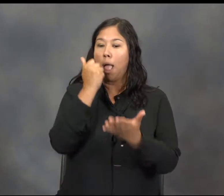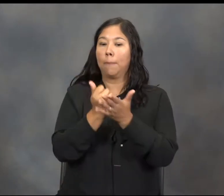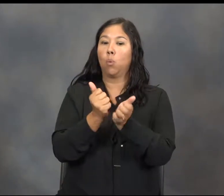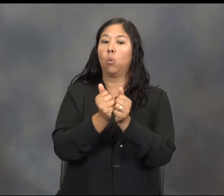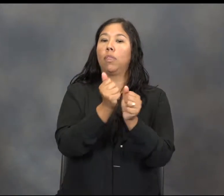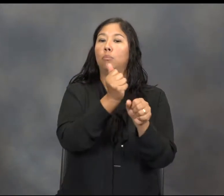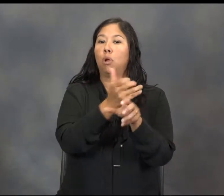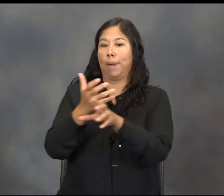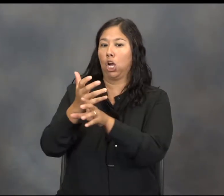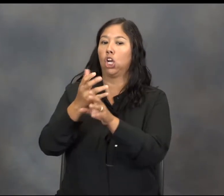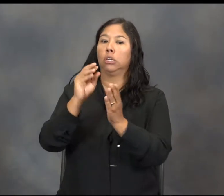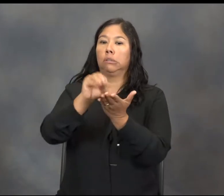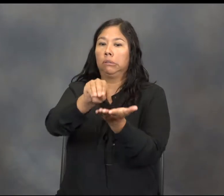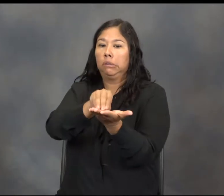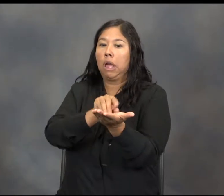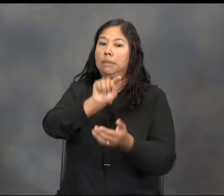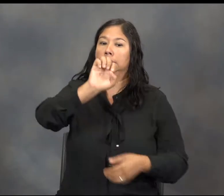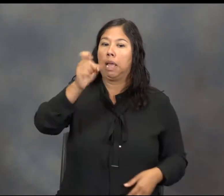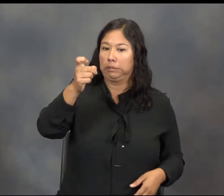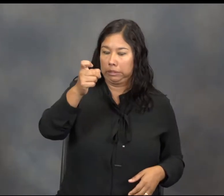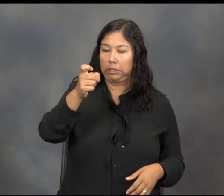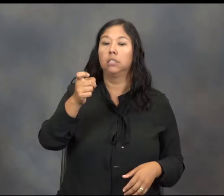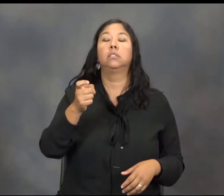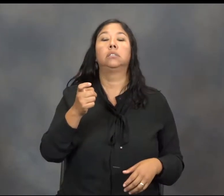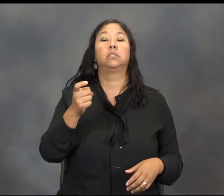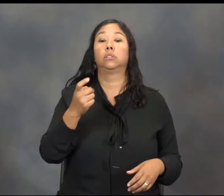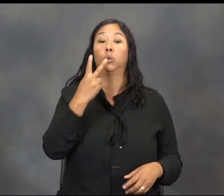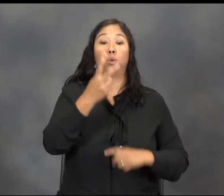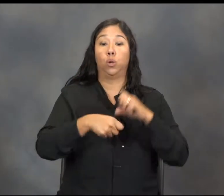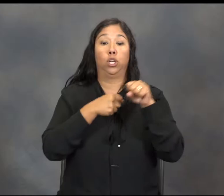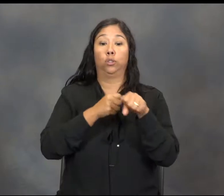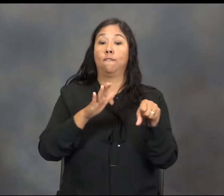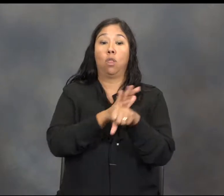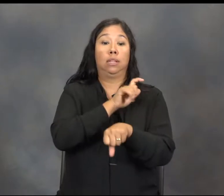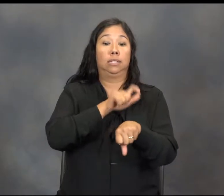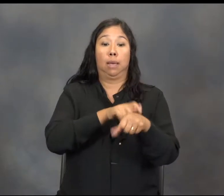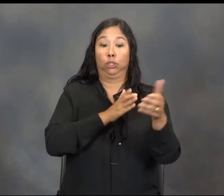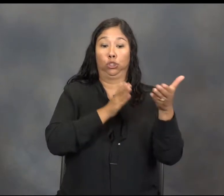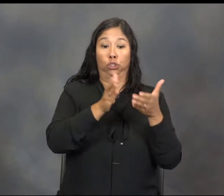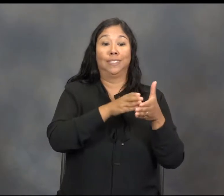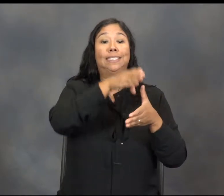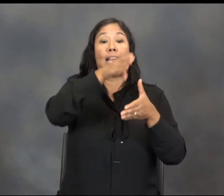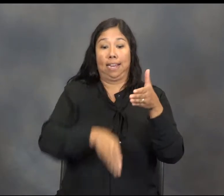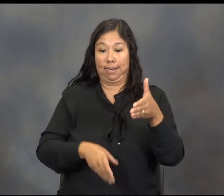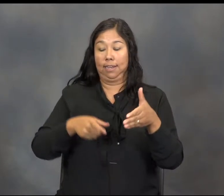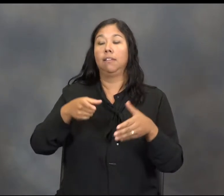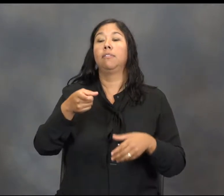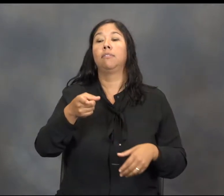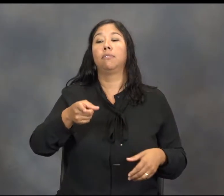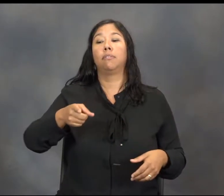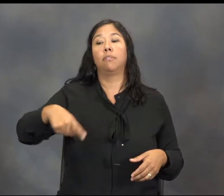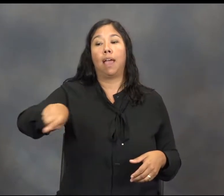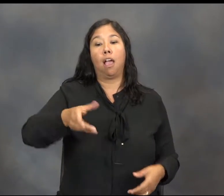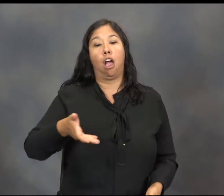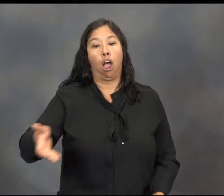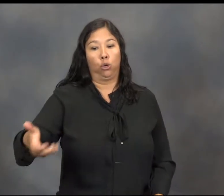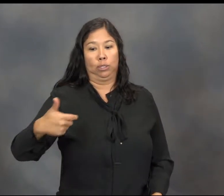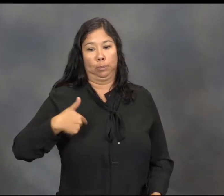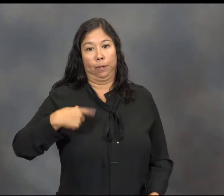and after my two years of full-time service ended, I was hired here to coordinate the tax site